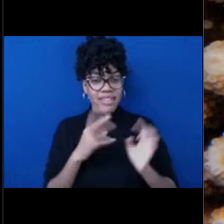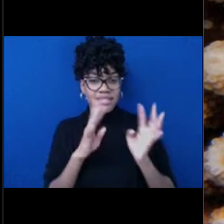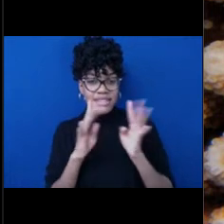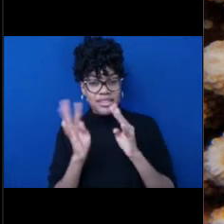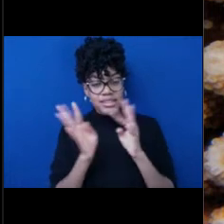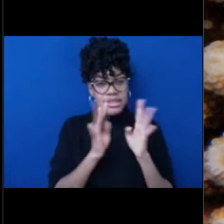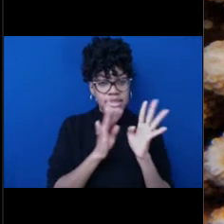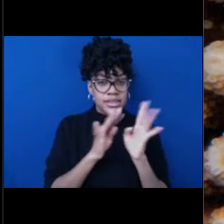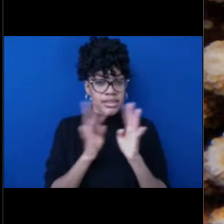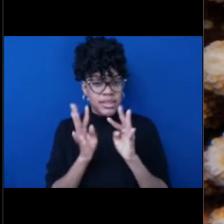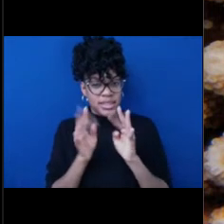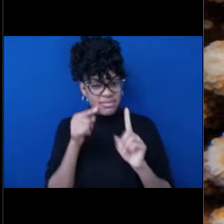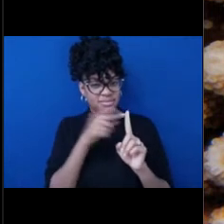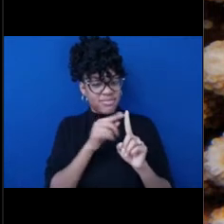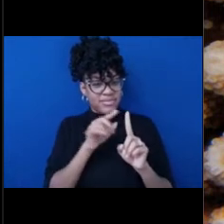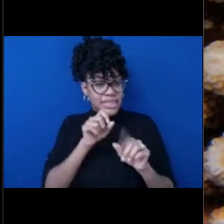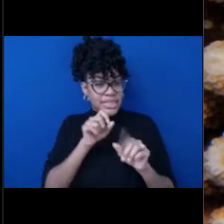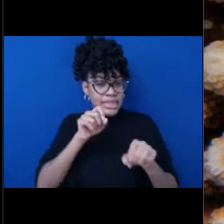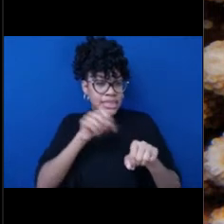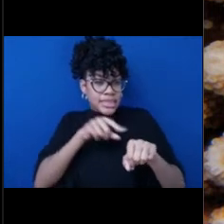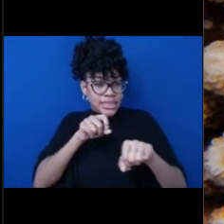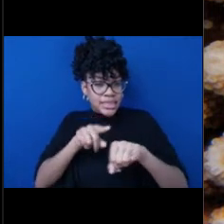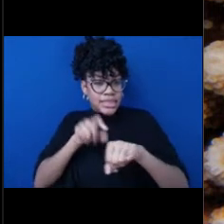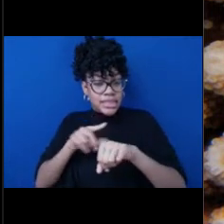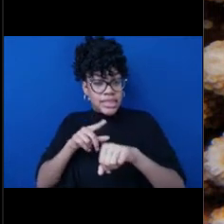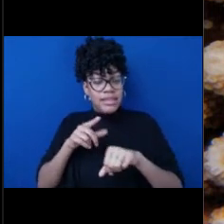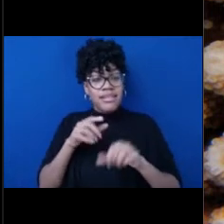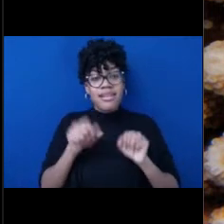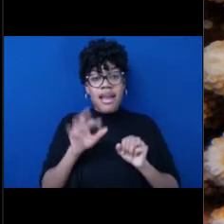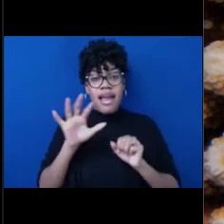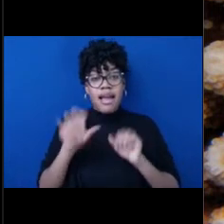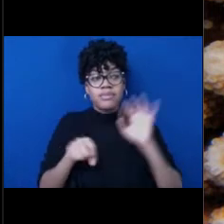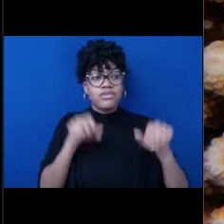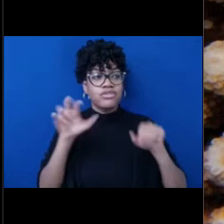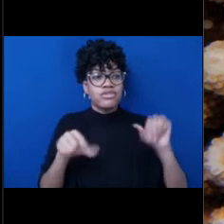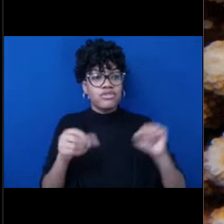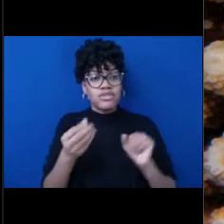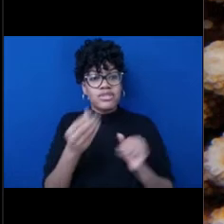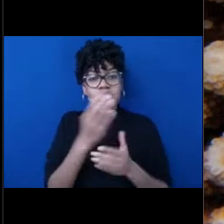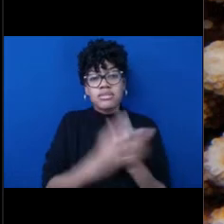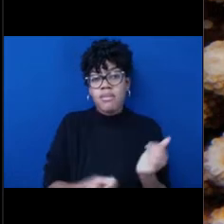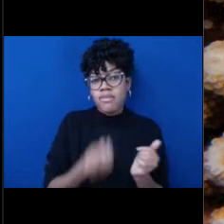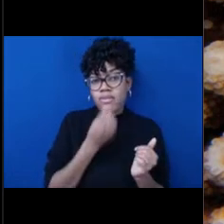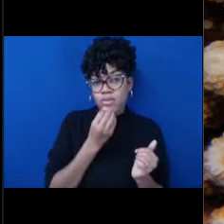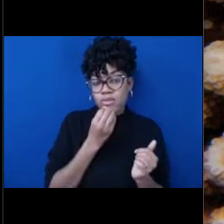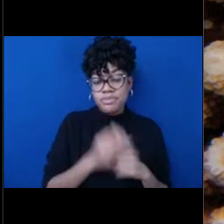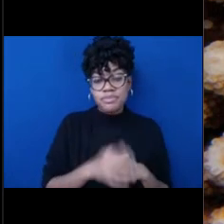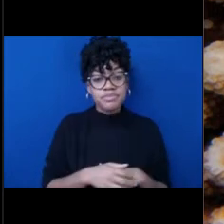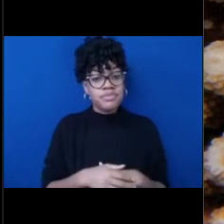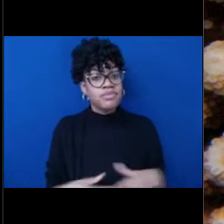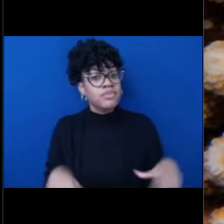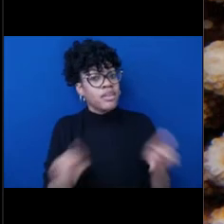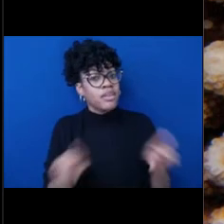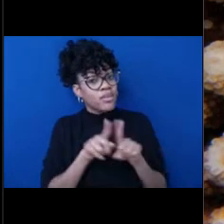and that's how they capture some of their food. We also know they have BFFs,